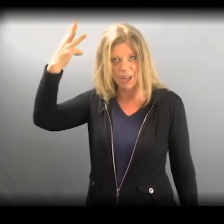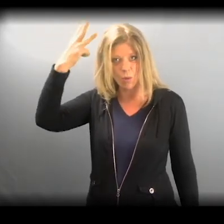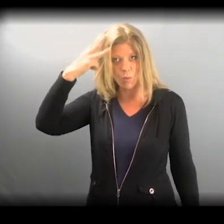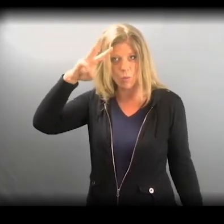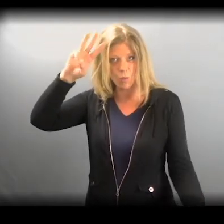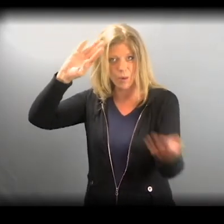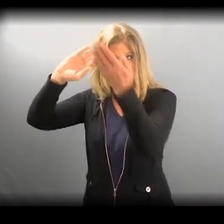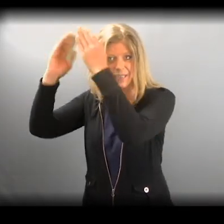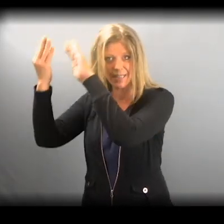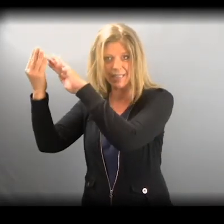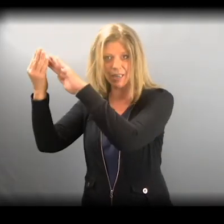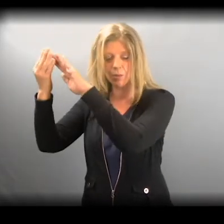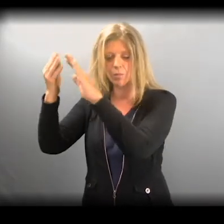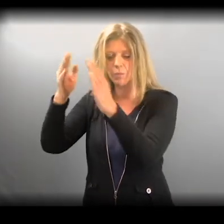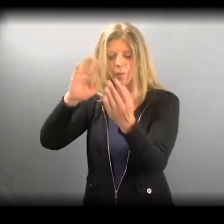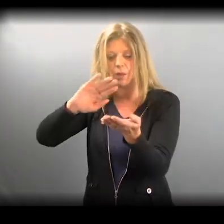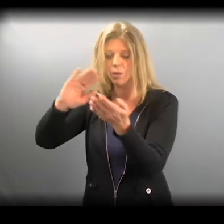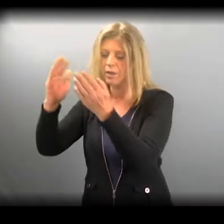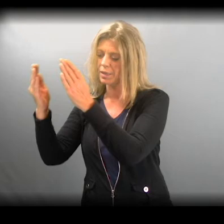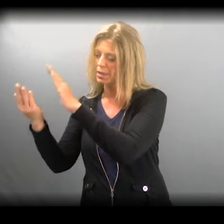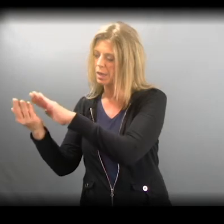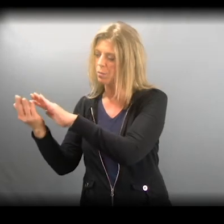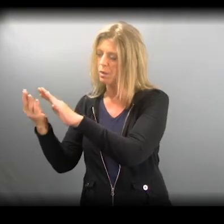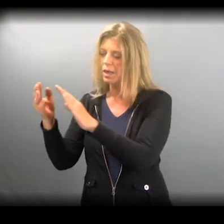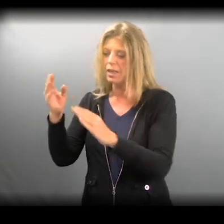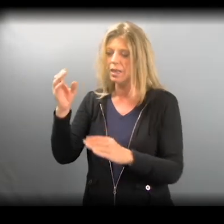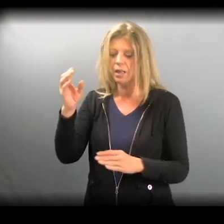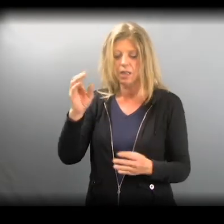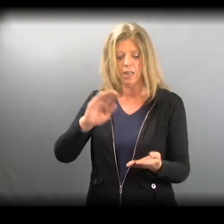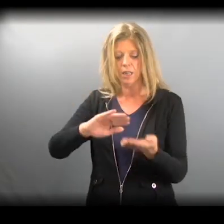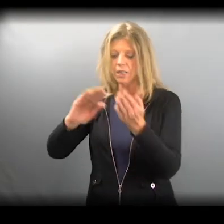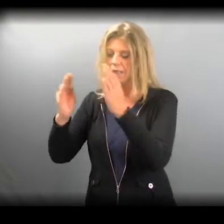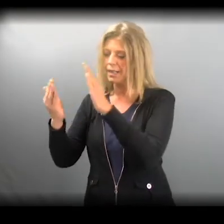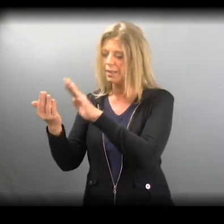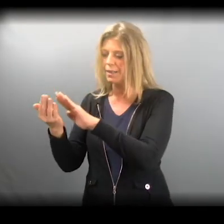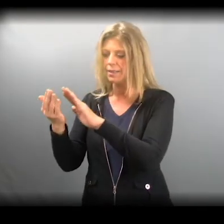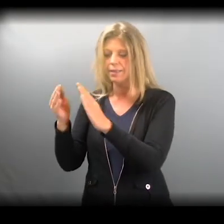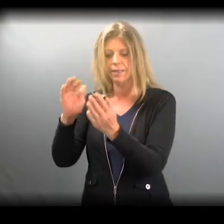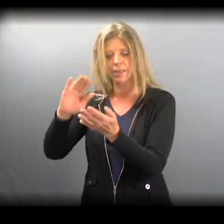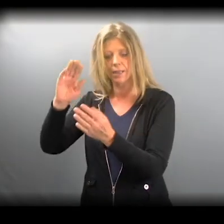WISDOM DOM Like this.